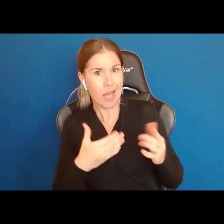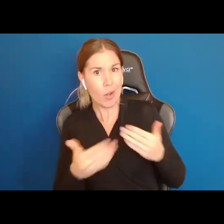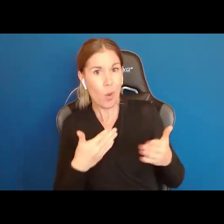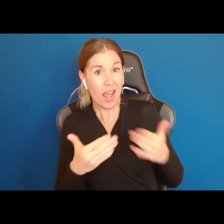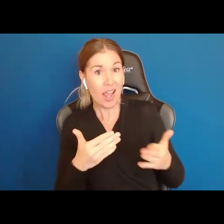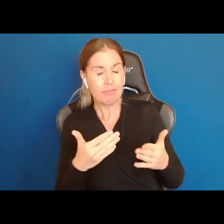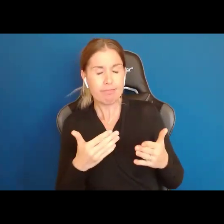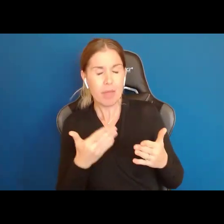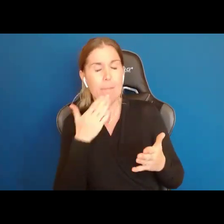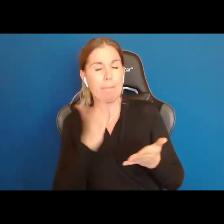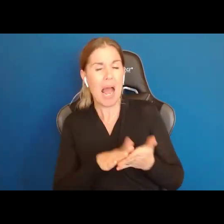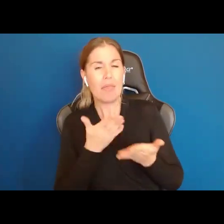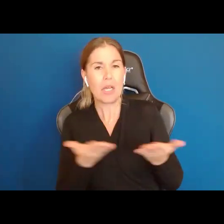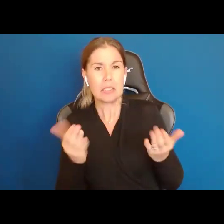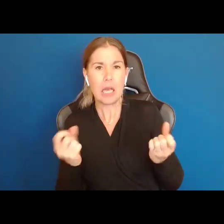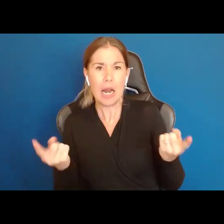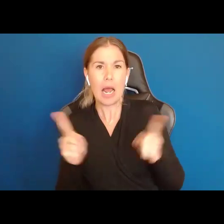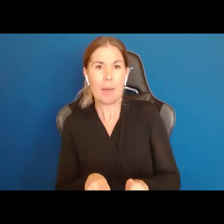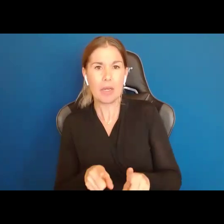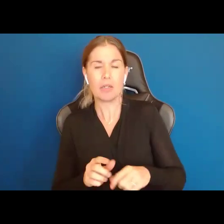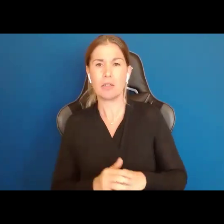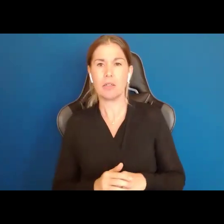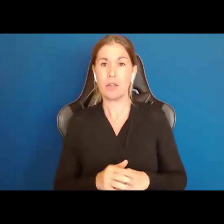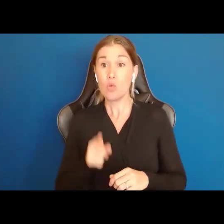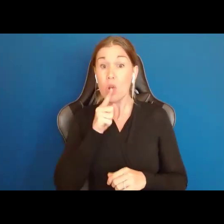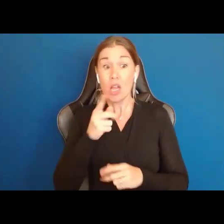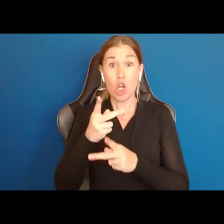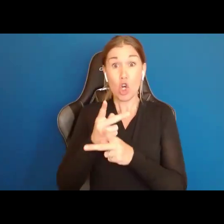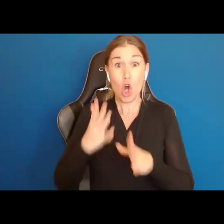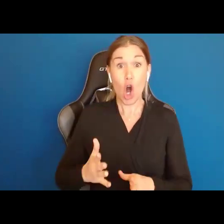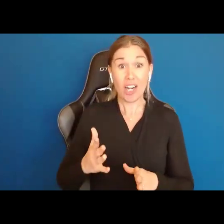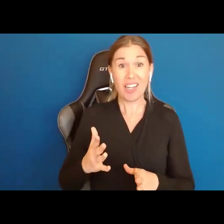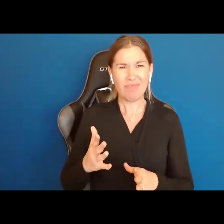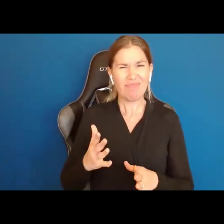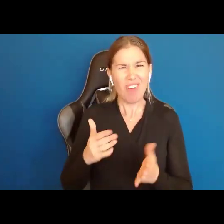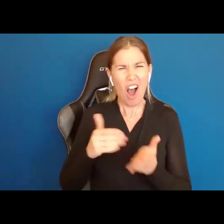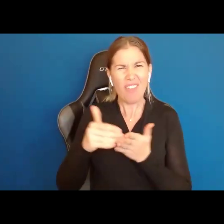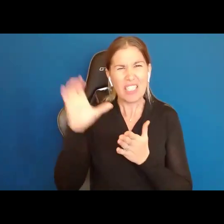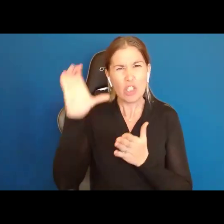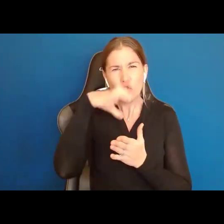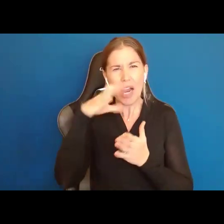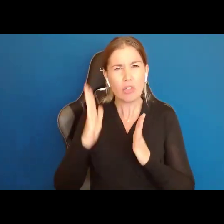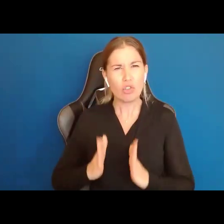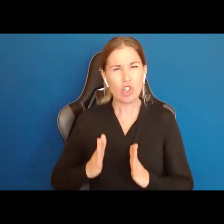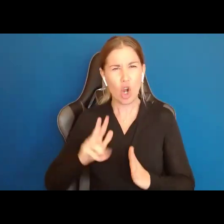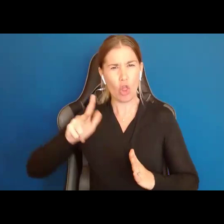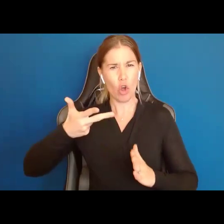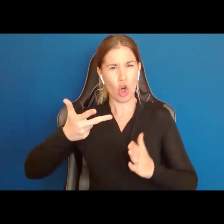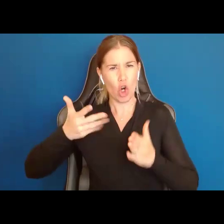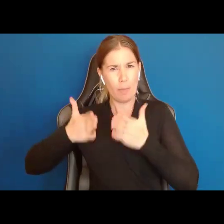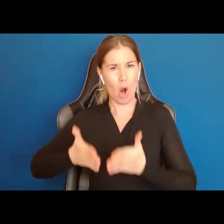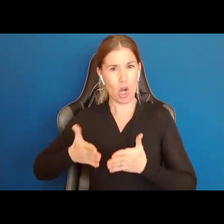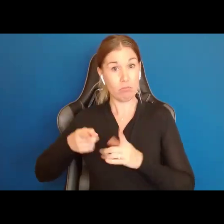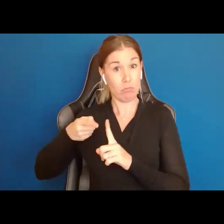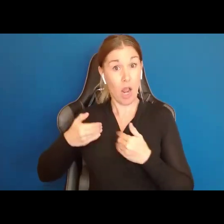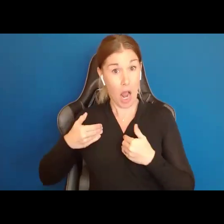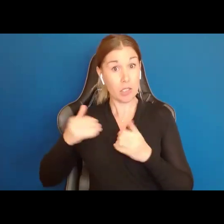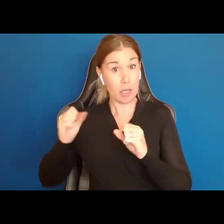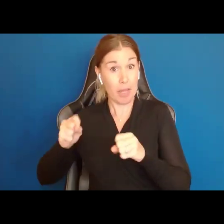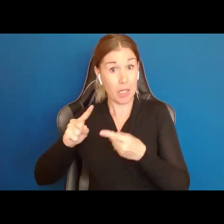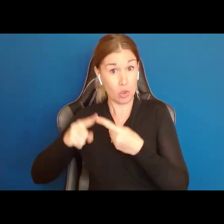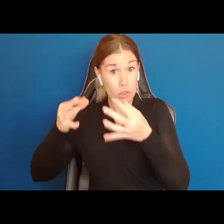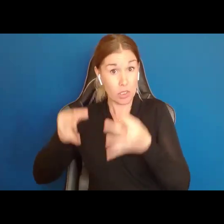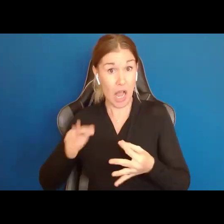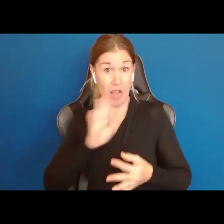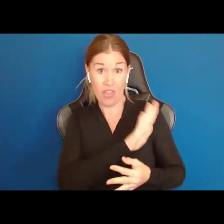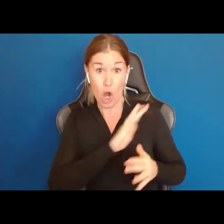has the power to decide what kind of life you have, even going into the most basic, personal, intimate